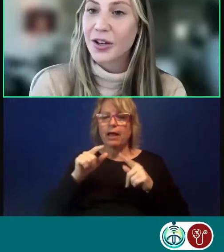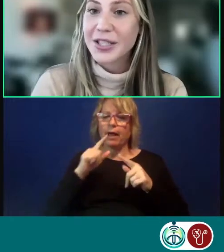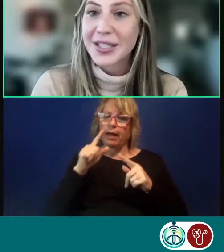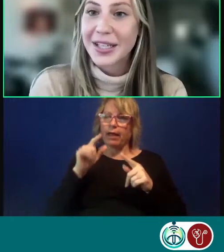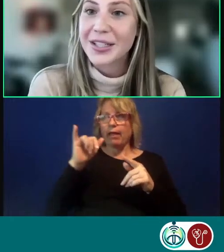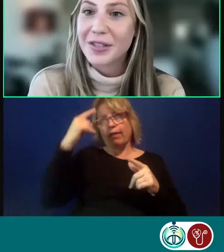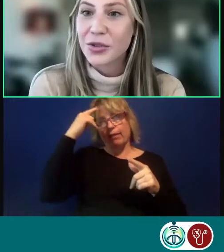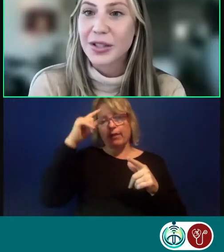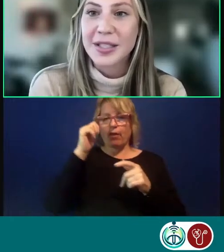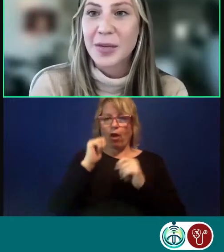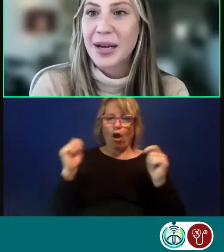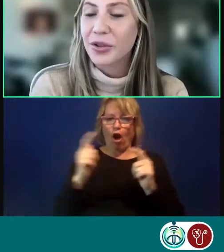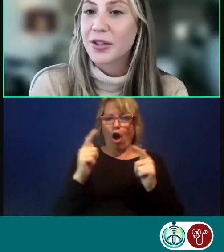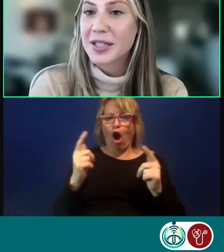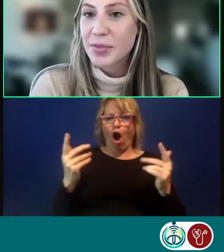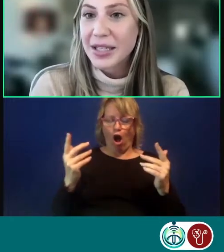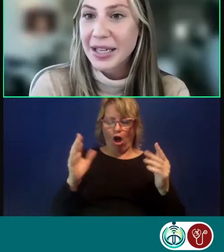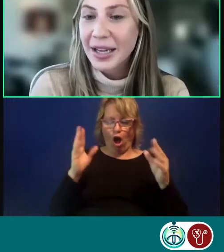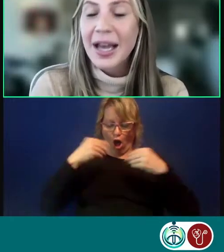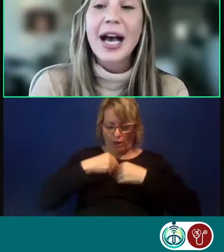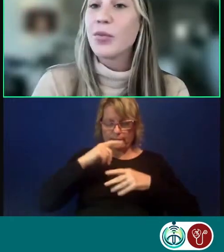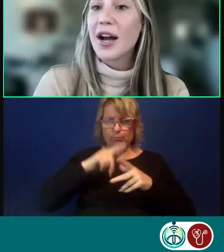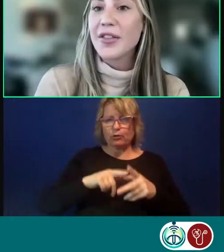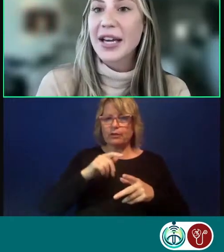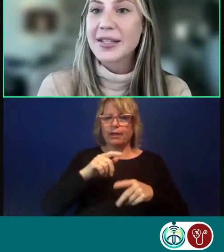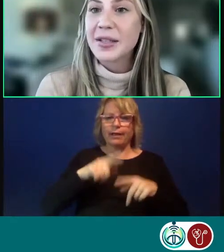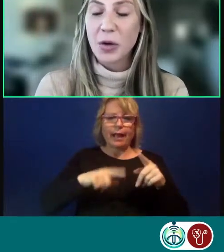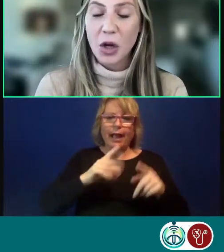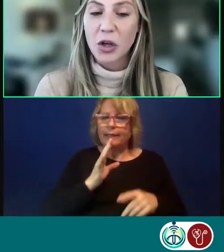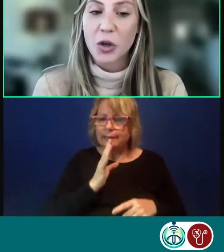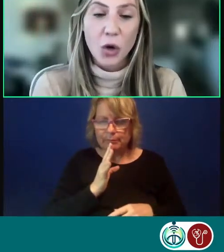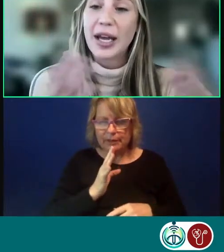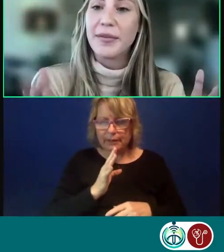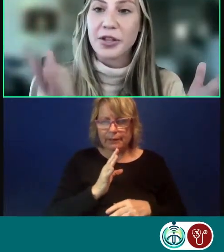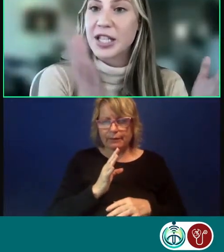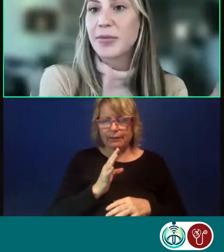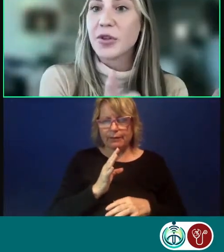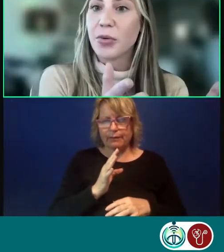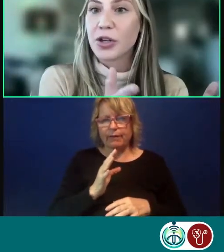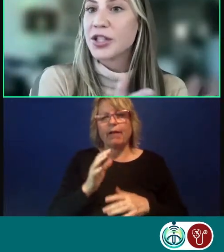autistic individual is somehow non speaking. And while that is okay for some of the portion,